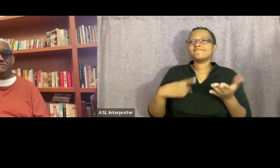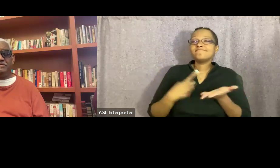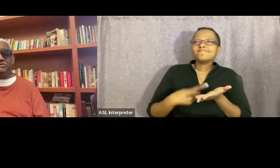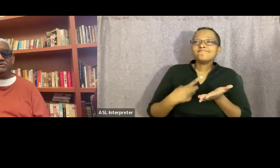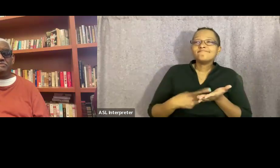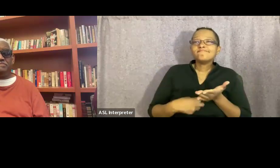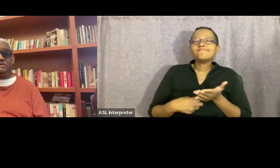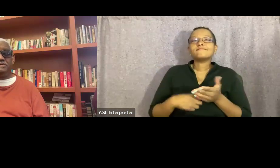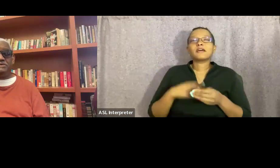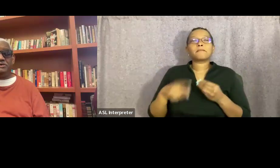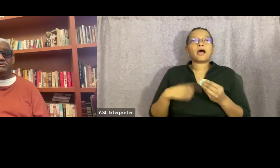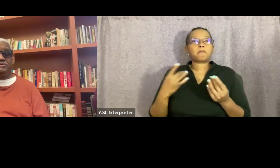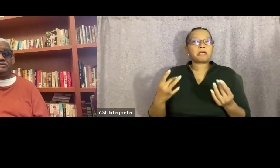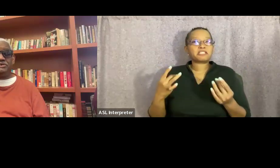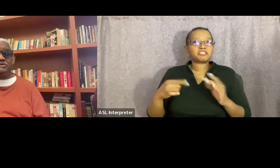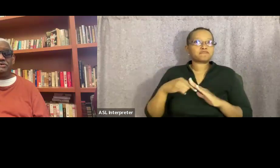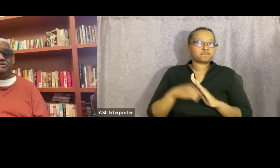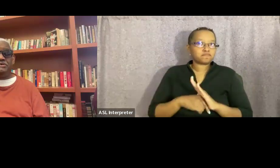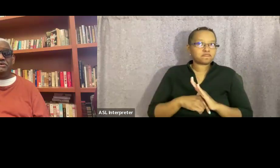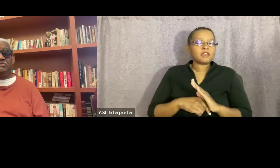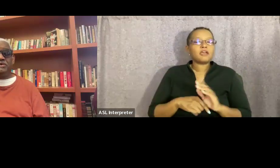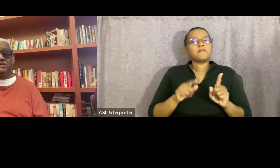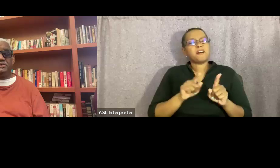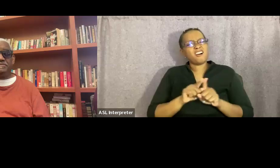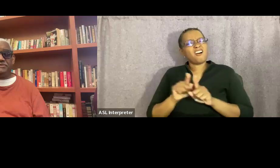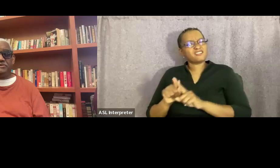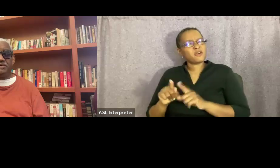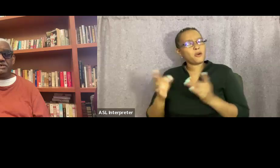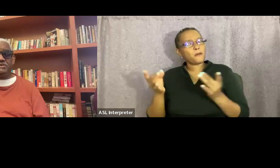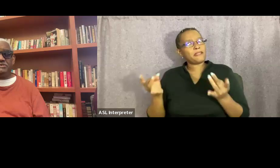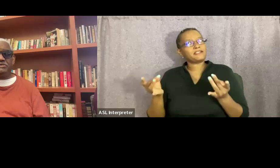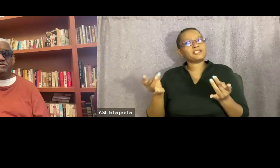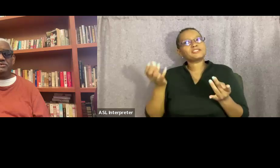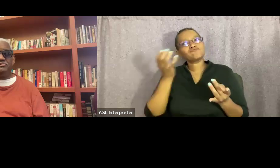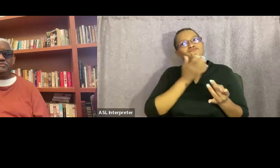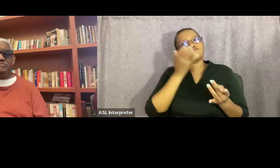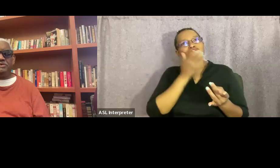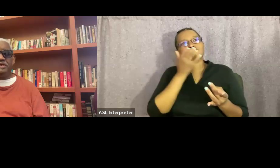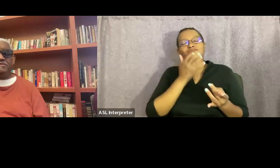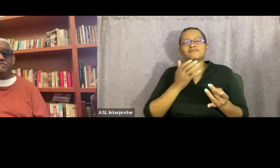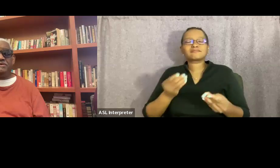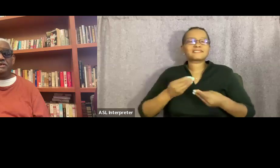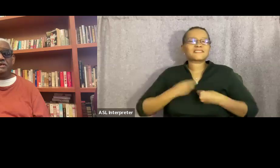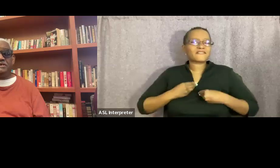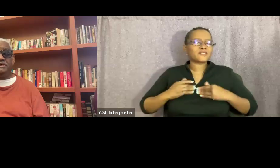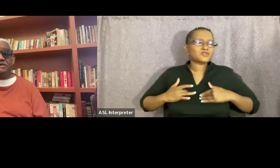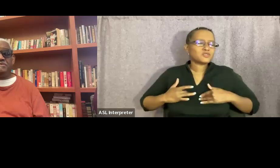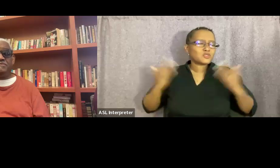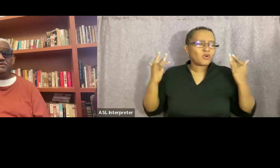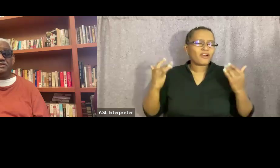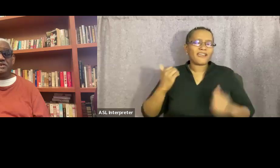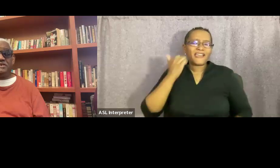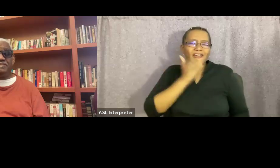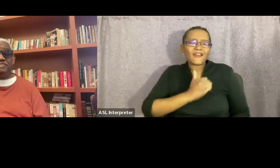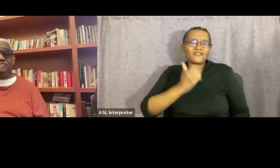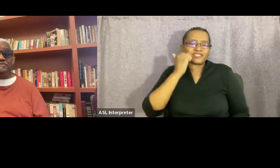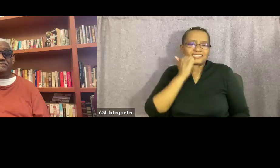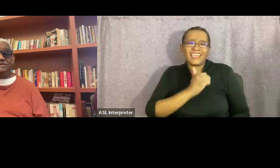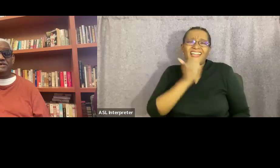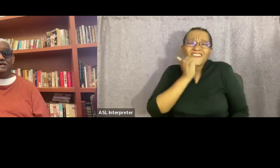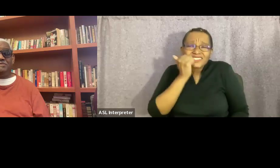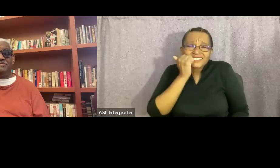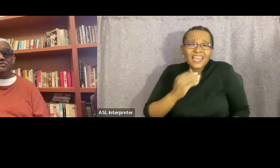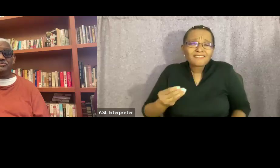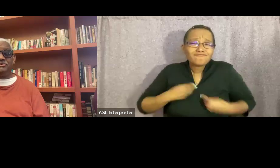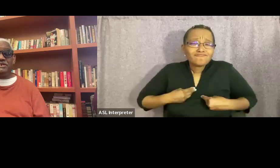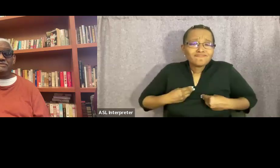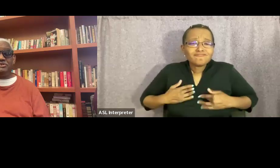vigorously, but also is a great, great joy for me every day. Every day. I'm here at the George Davis